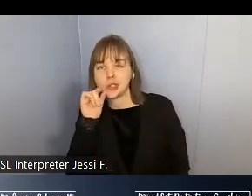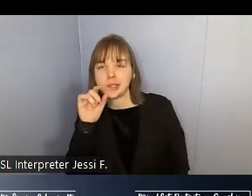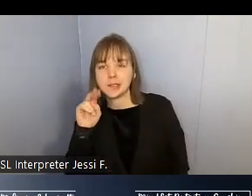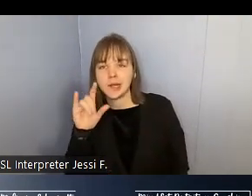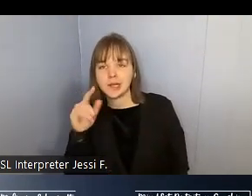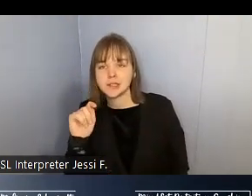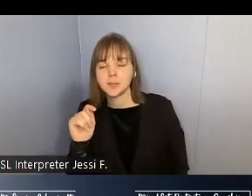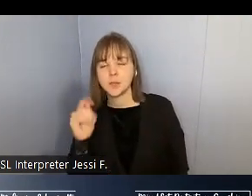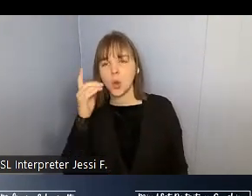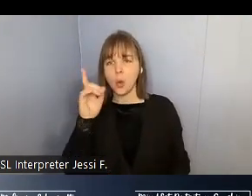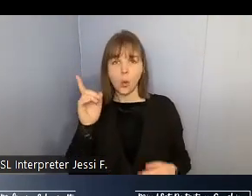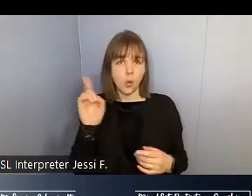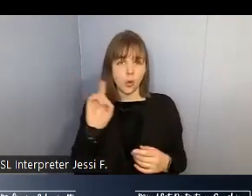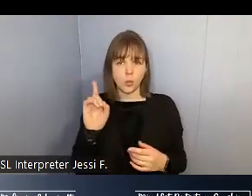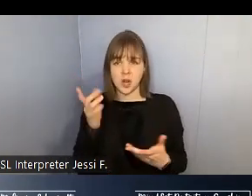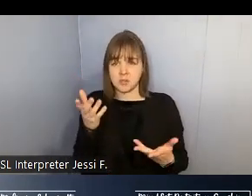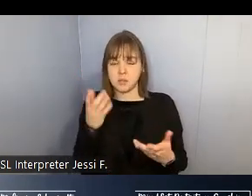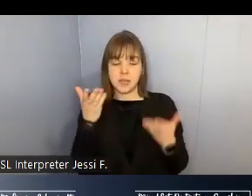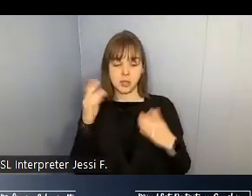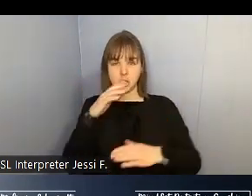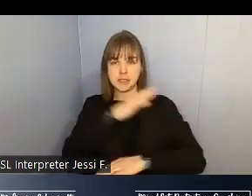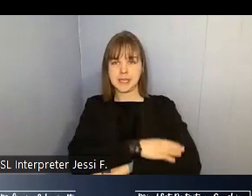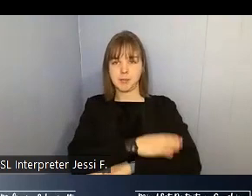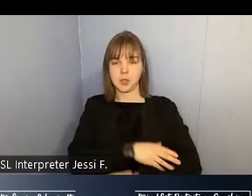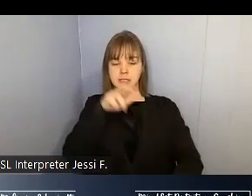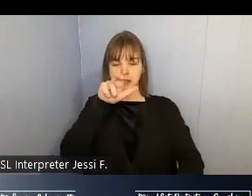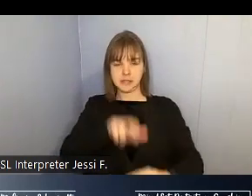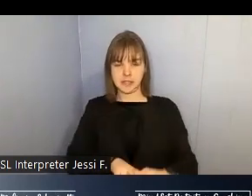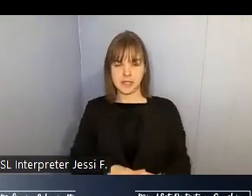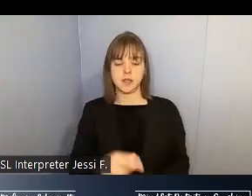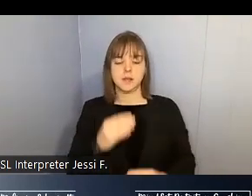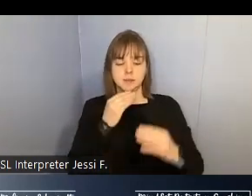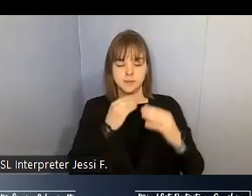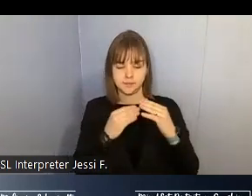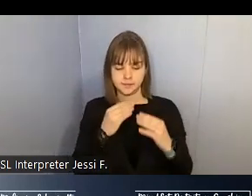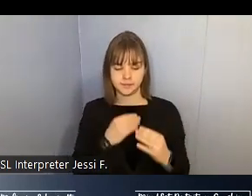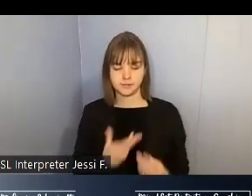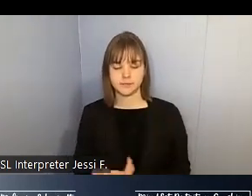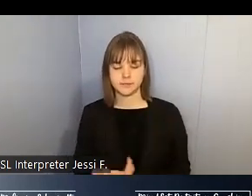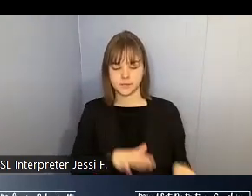really focusing on your food in that rest-and-digest place versus a place of stress?